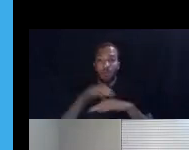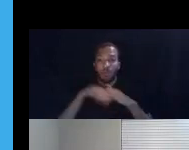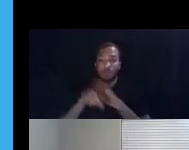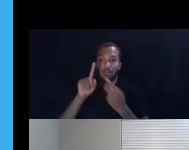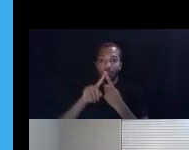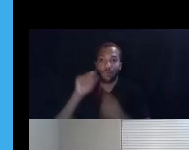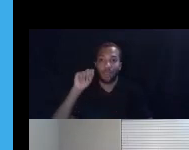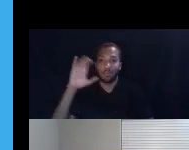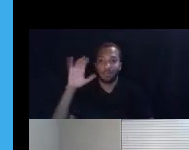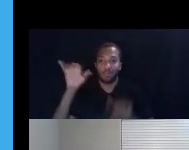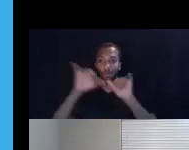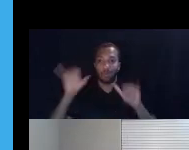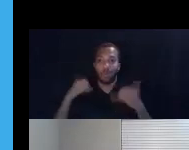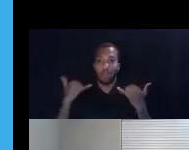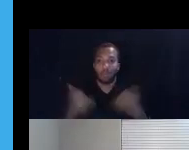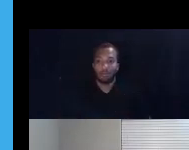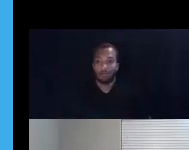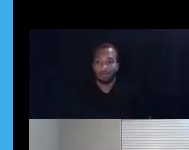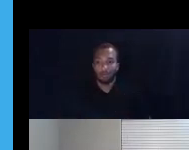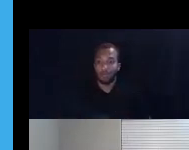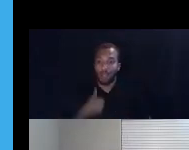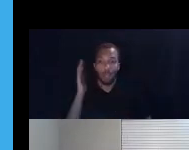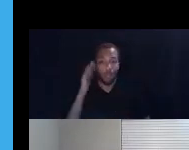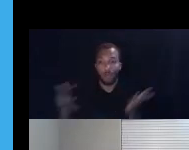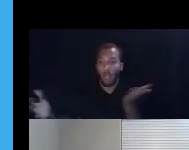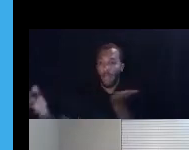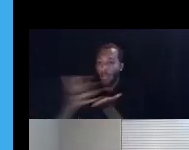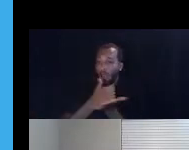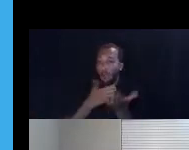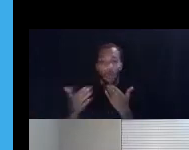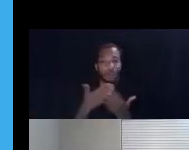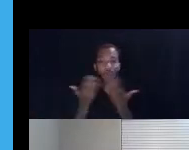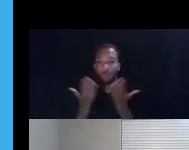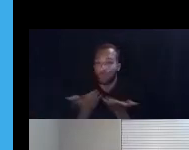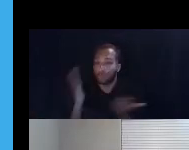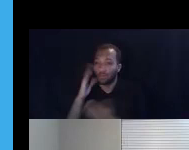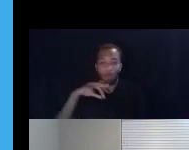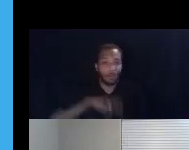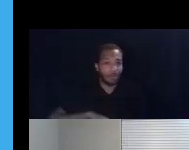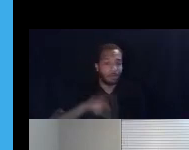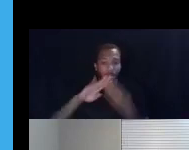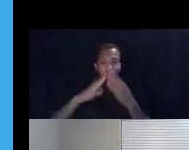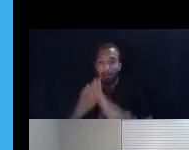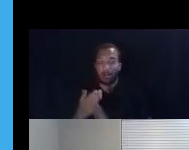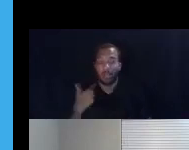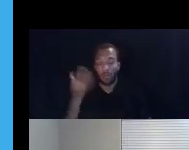I will take any and all random resources that will benefit community and make sure folks know about it.